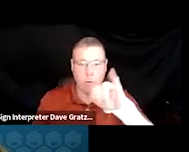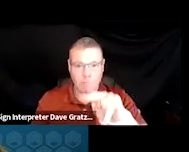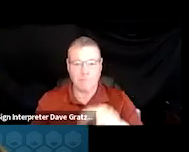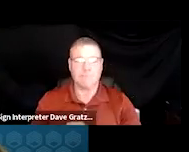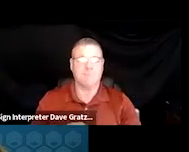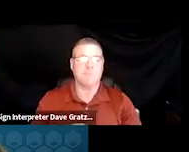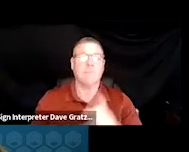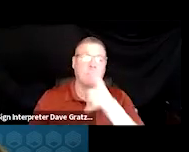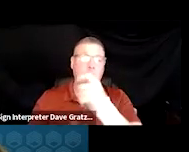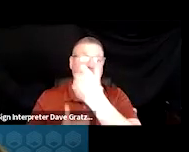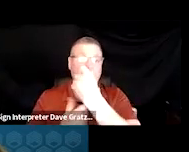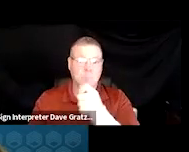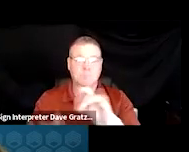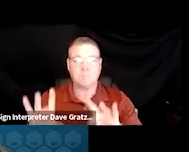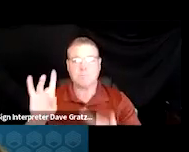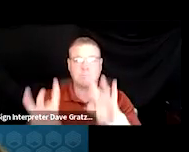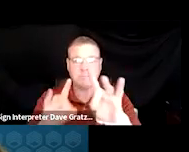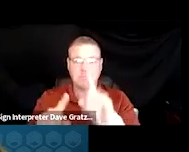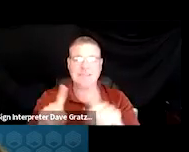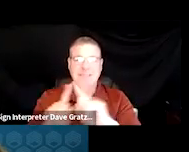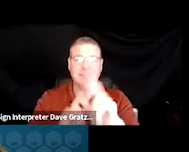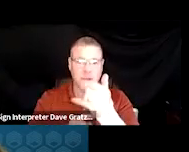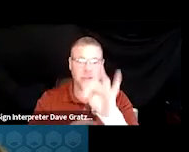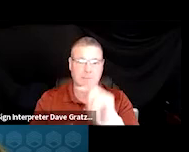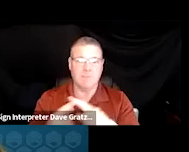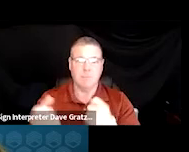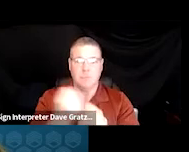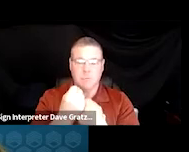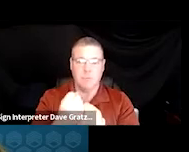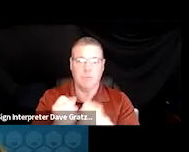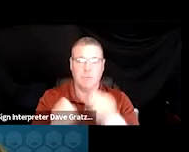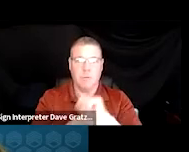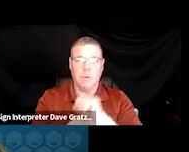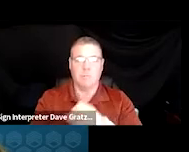who might be interested in picking up some live shifts to help support the work of 988.